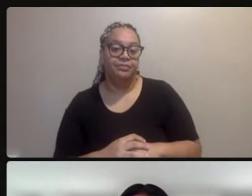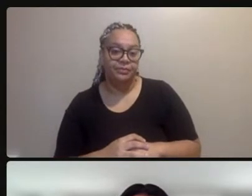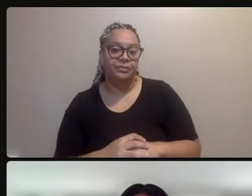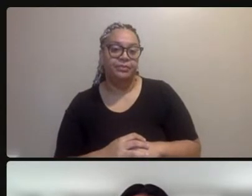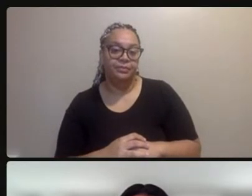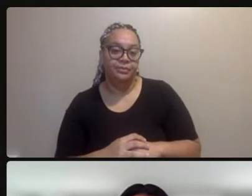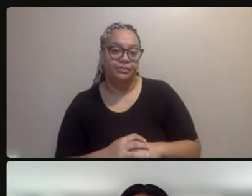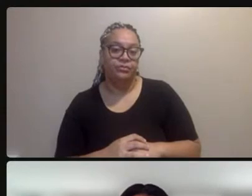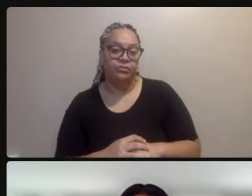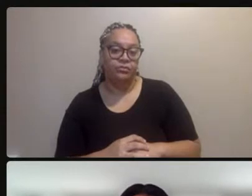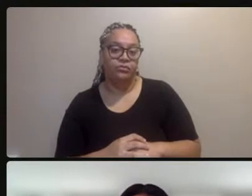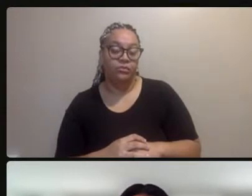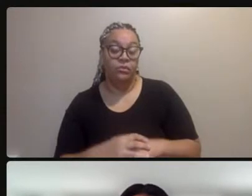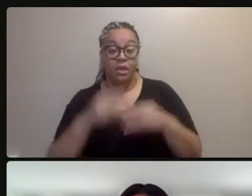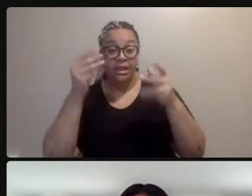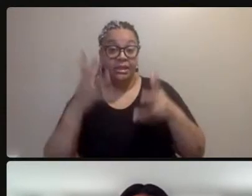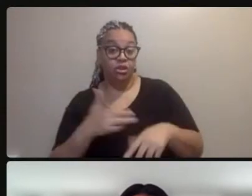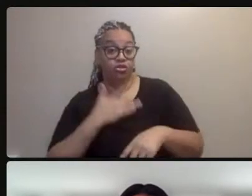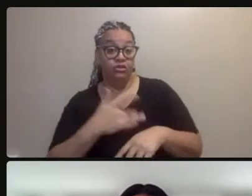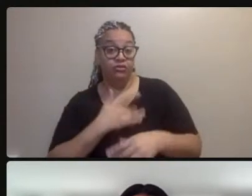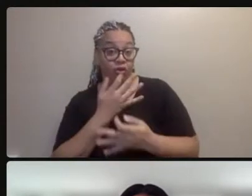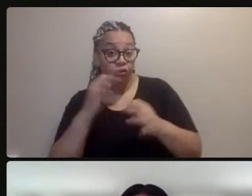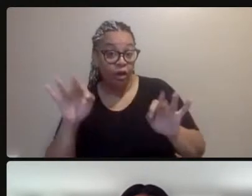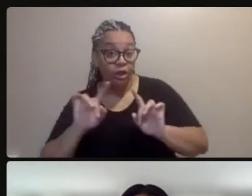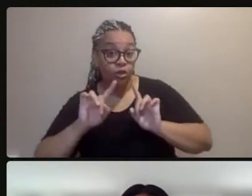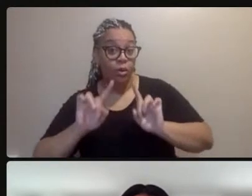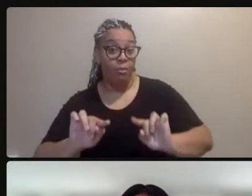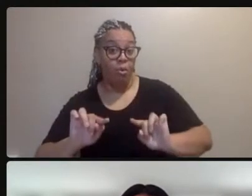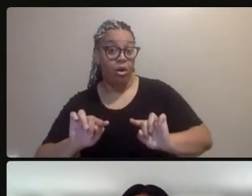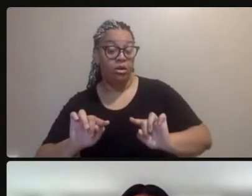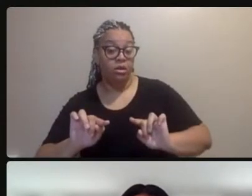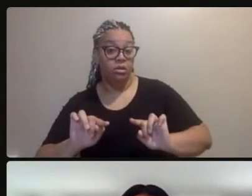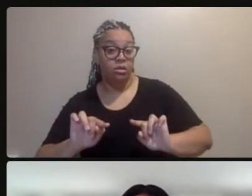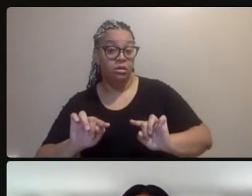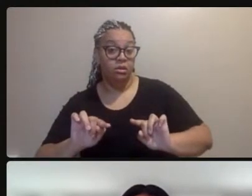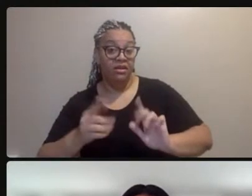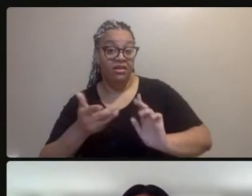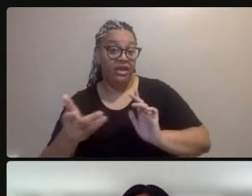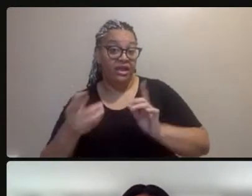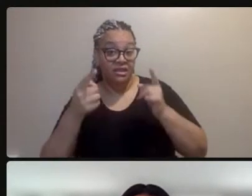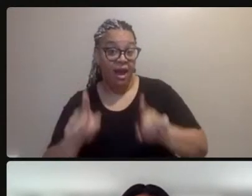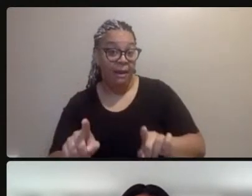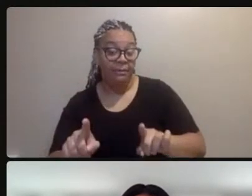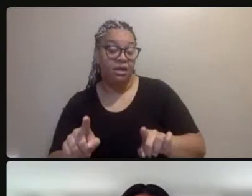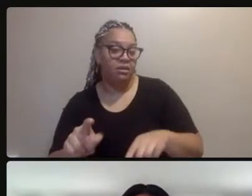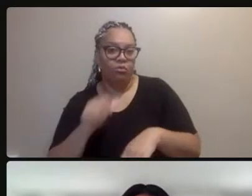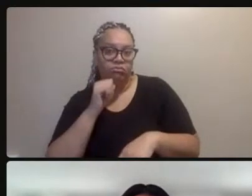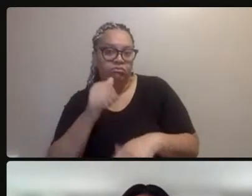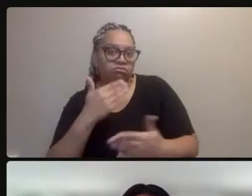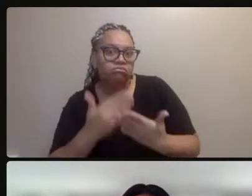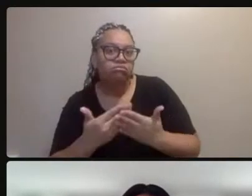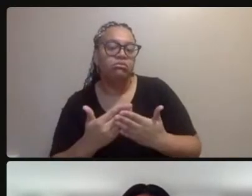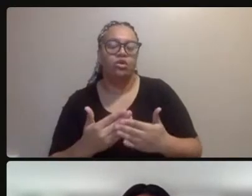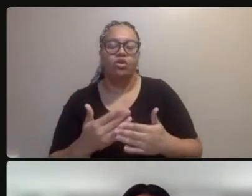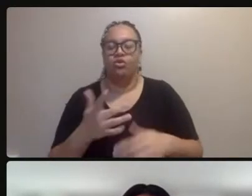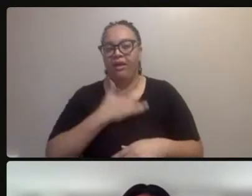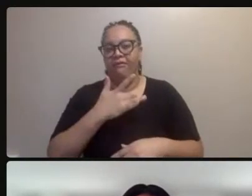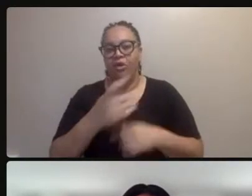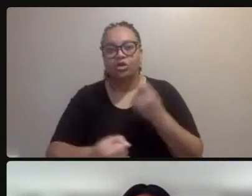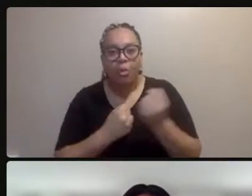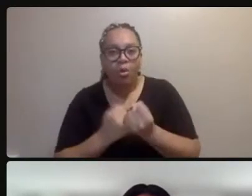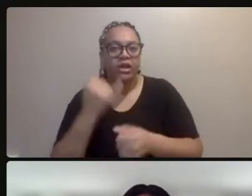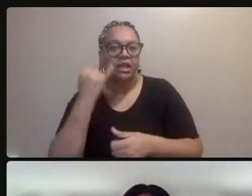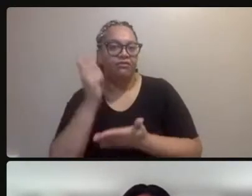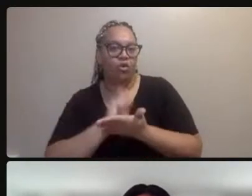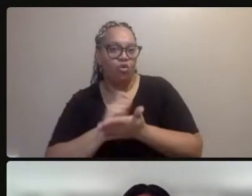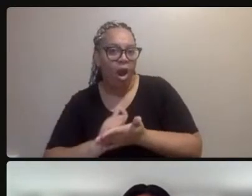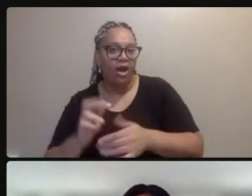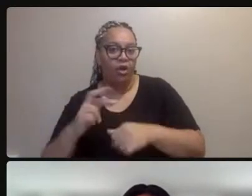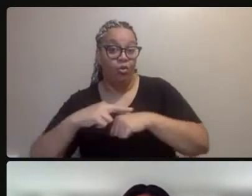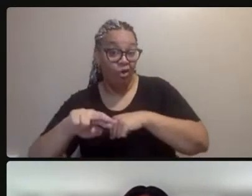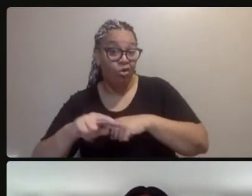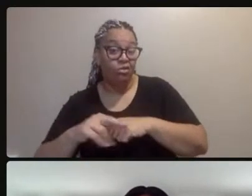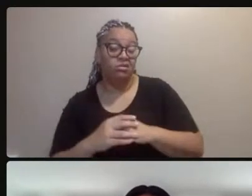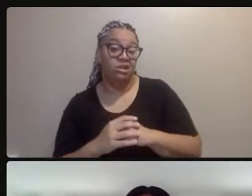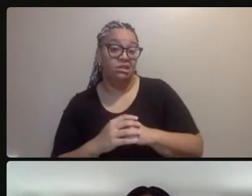THE SCHOOL.